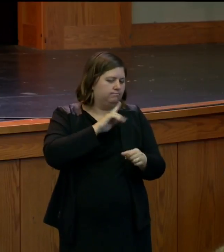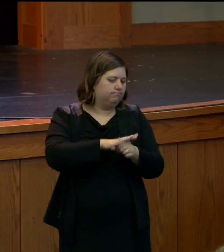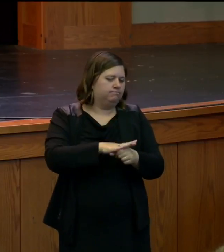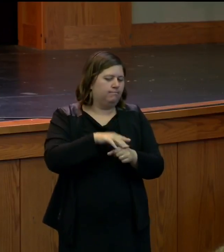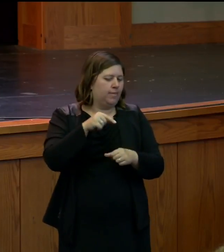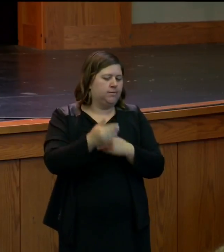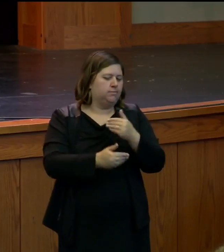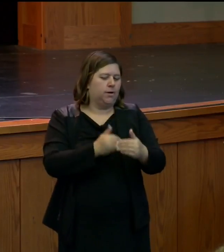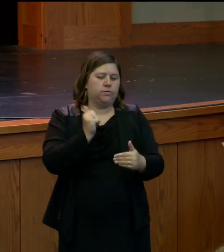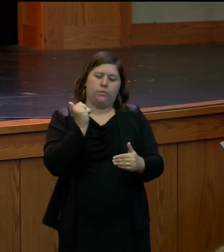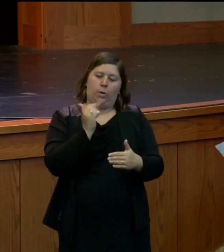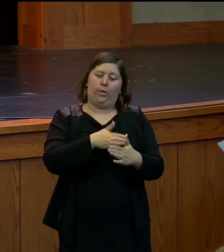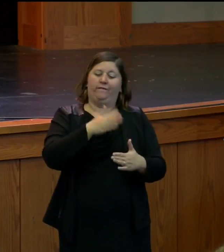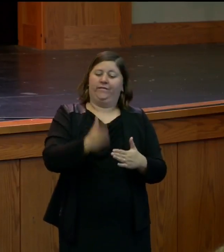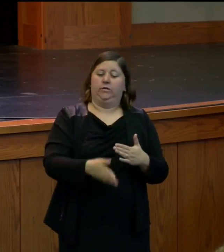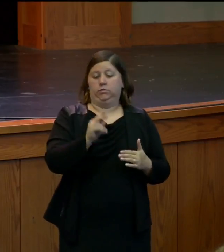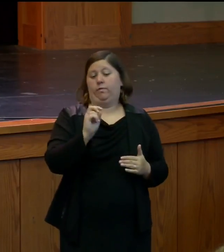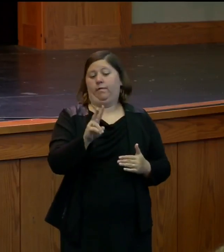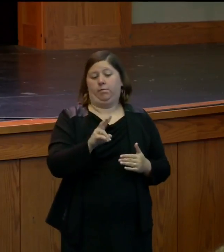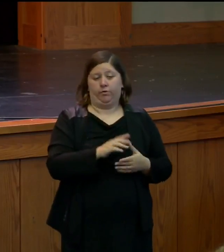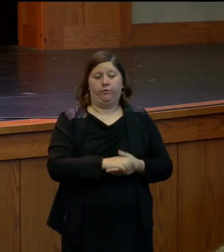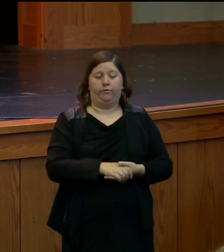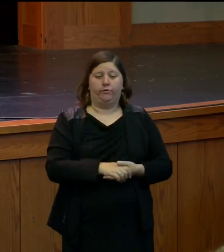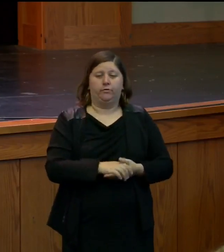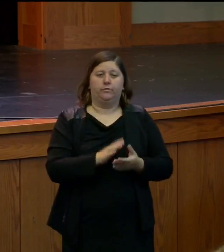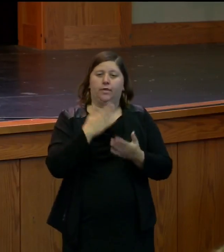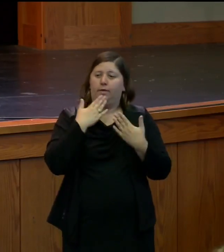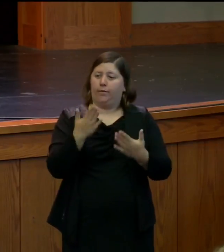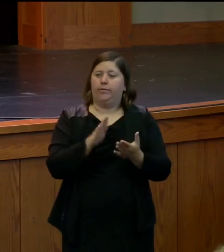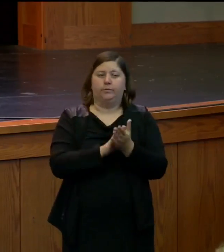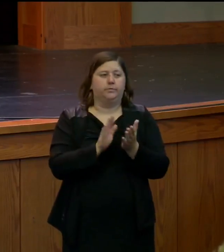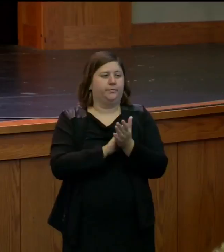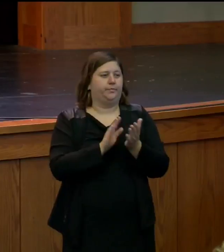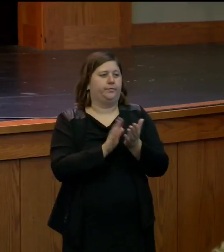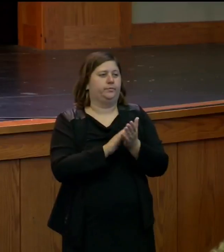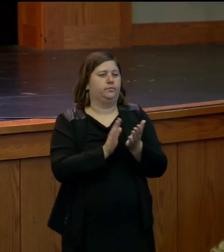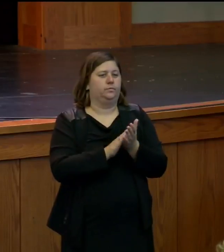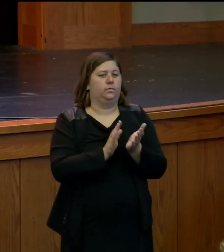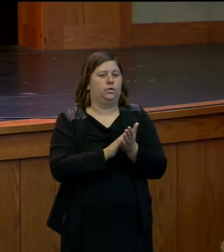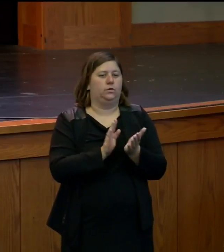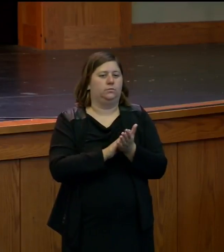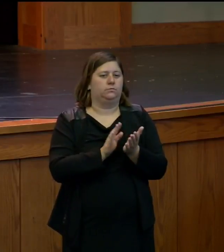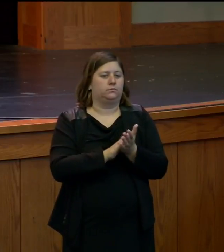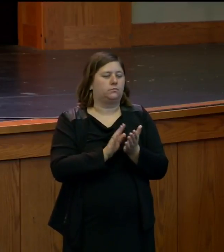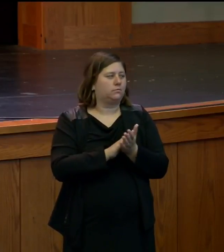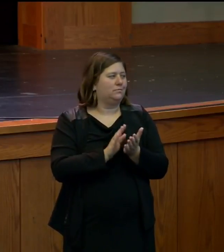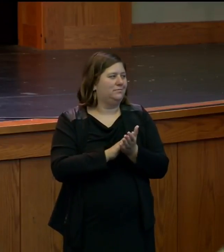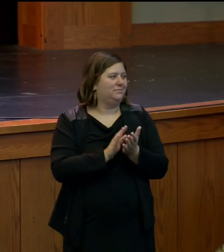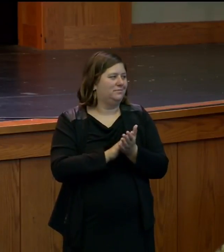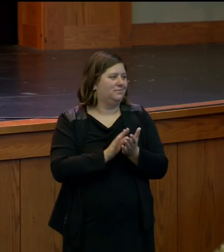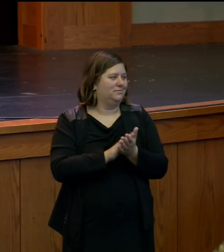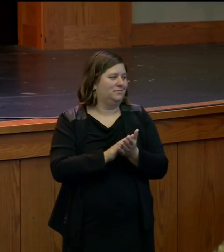WON'T END THERE. THANKS. THANK YOU. ANN HOFFMAN.